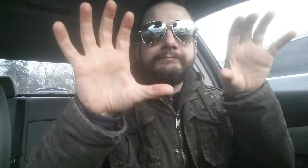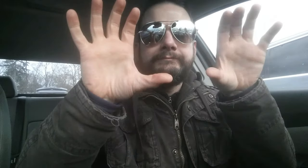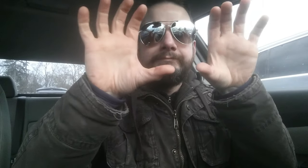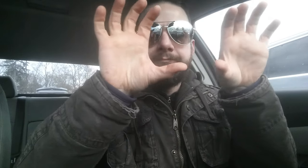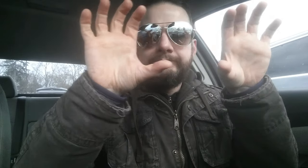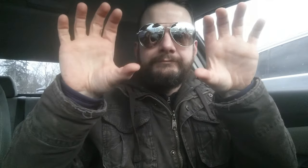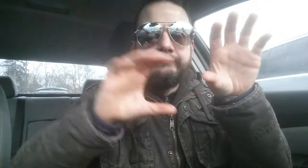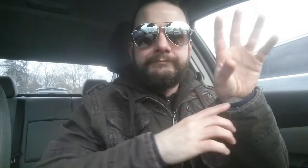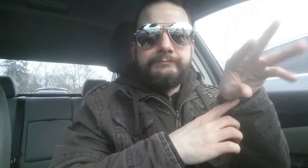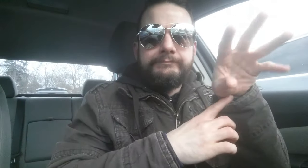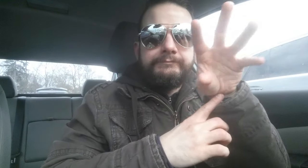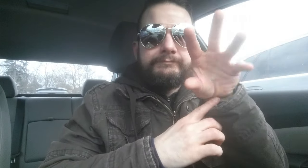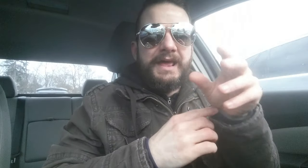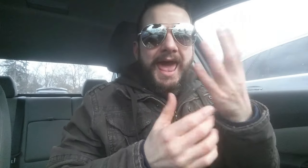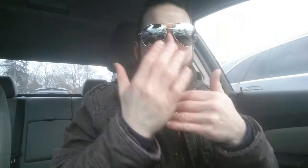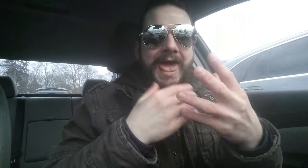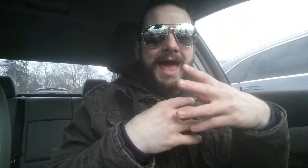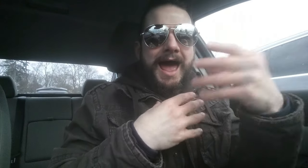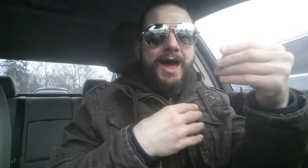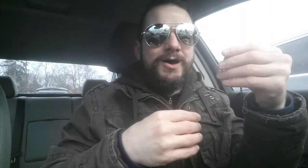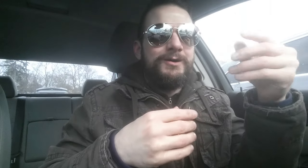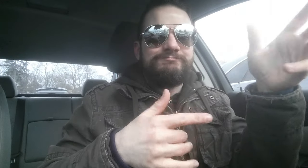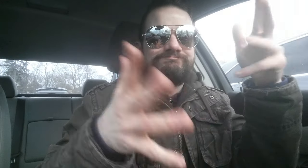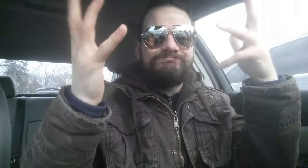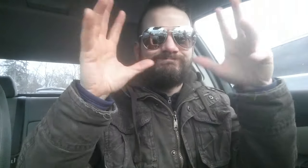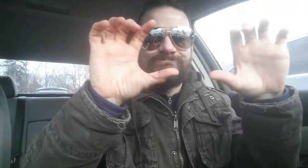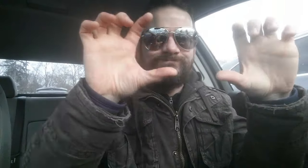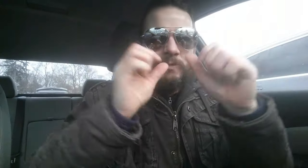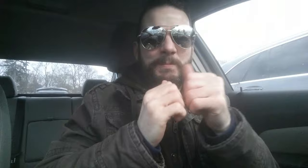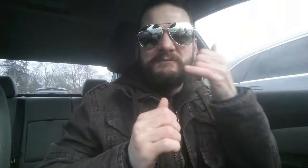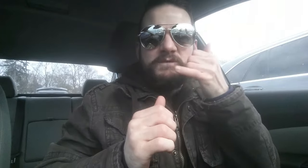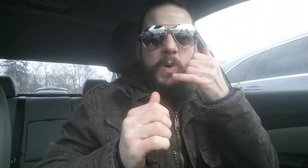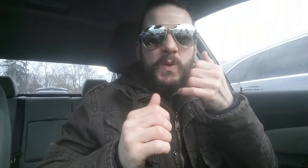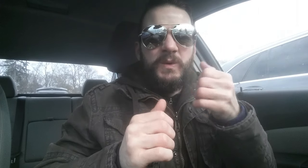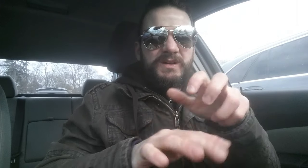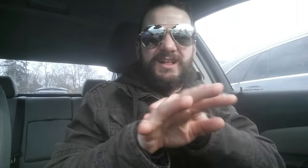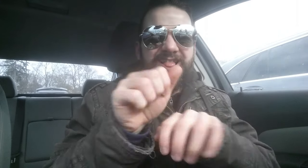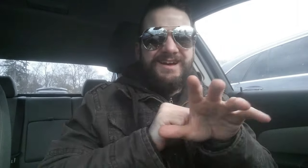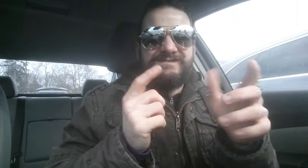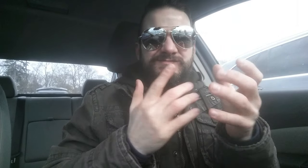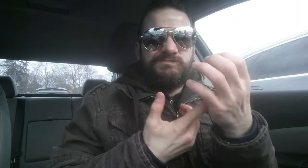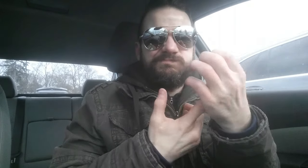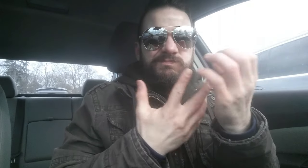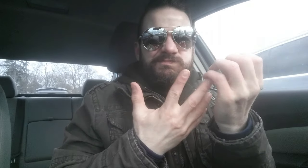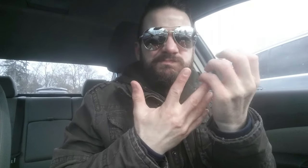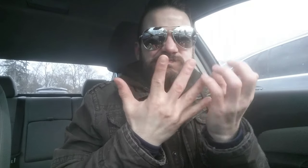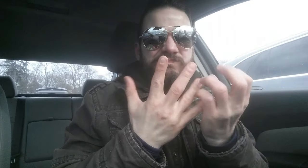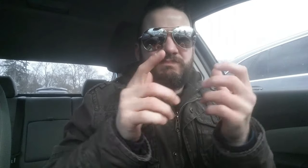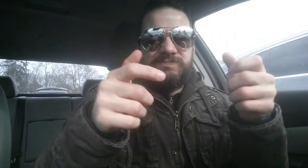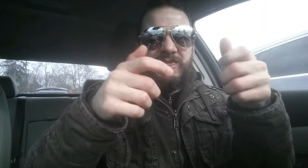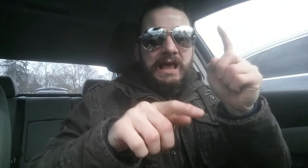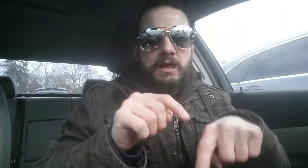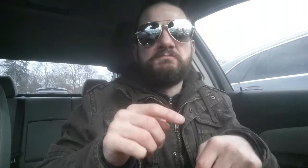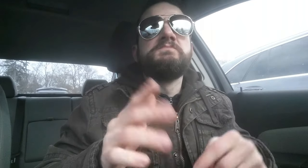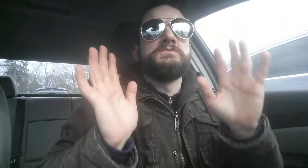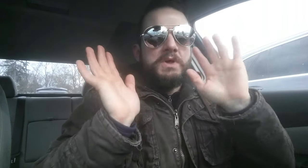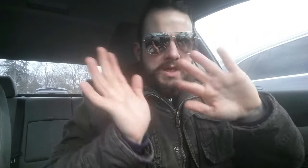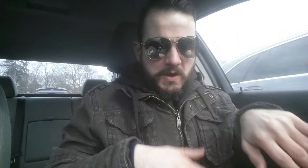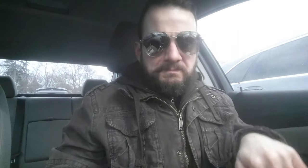I was sticking my hands out to film with my smartphone. I couldn't wear gloves otherwise my fingers would come out too thick, it would be hard to press a button with them.